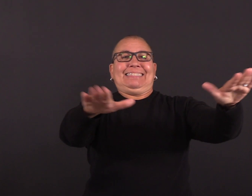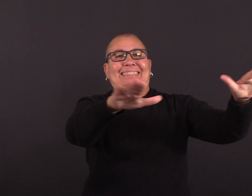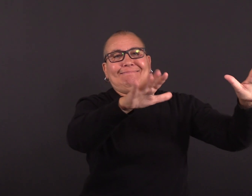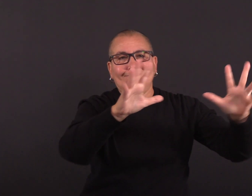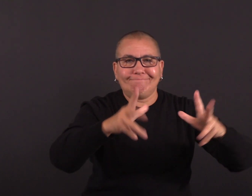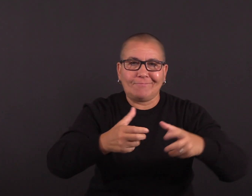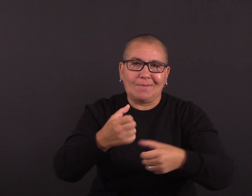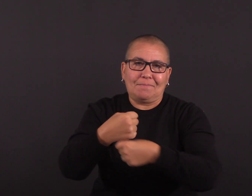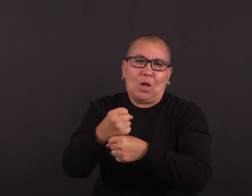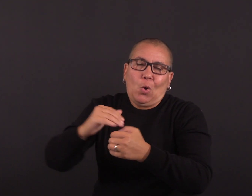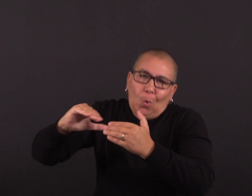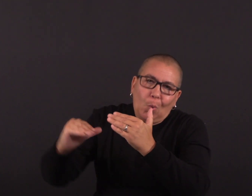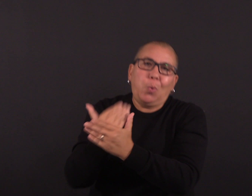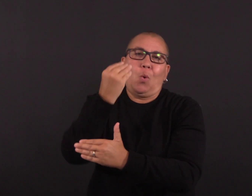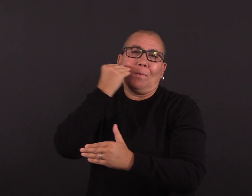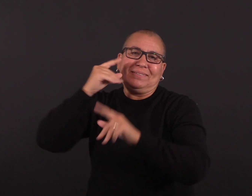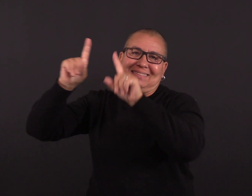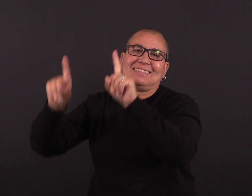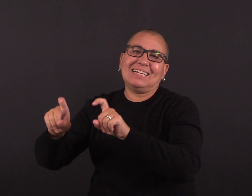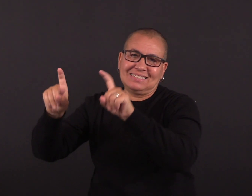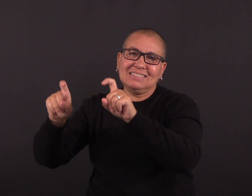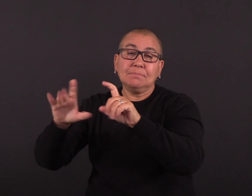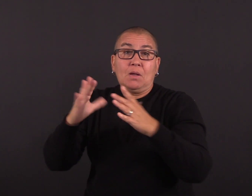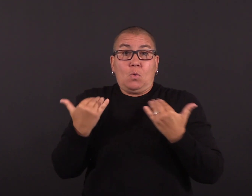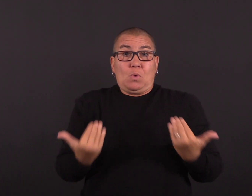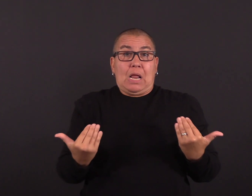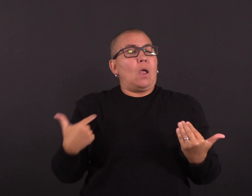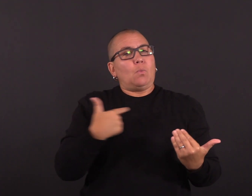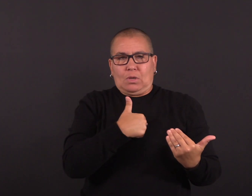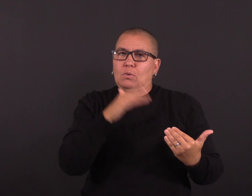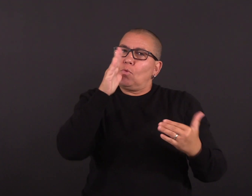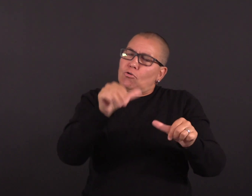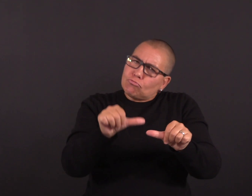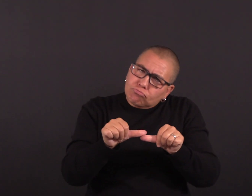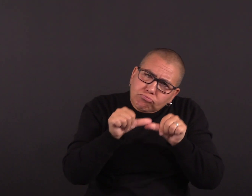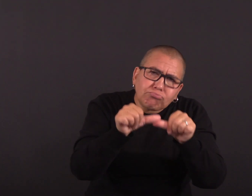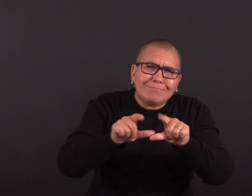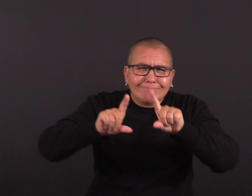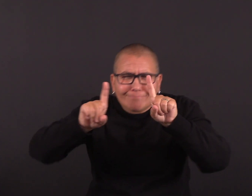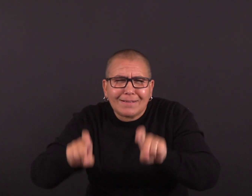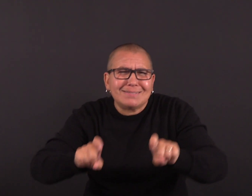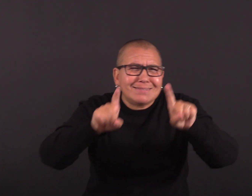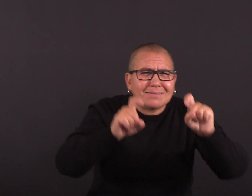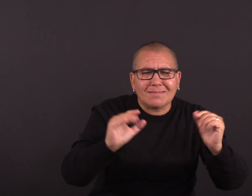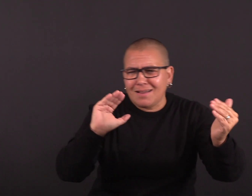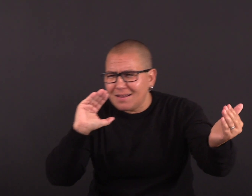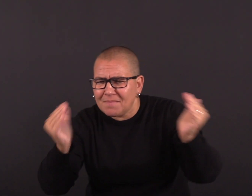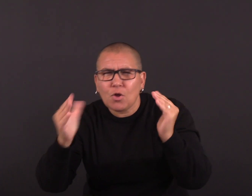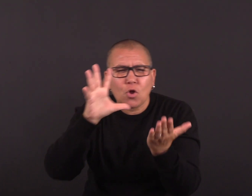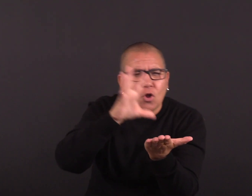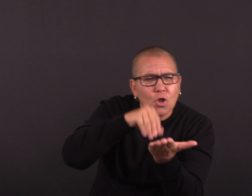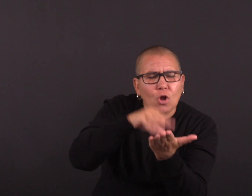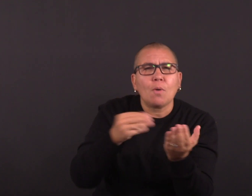sensitive to EG.5 and other variants, in case the FDA decides to call for home COVID tests